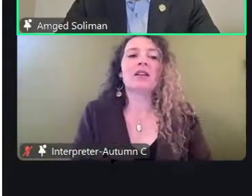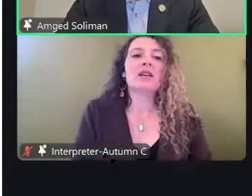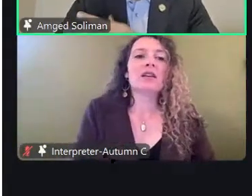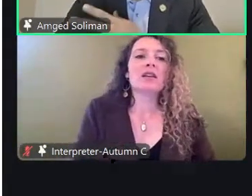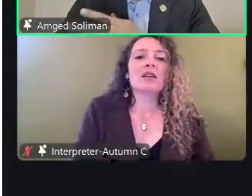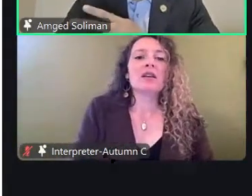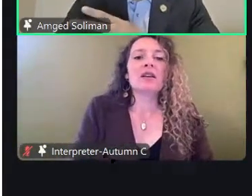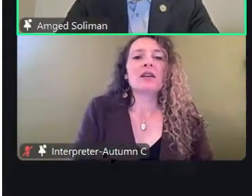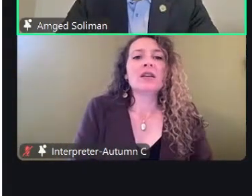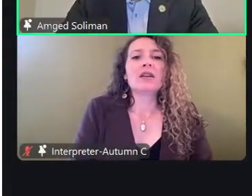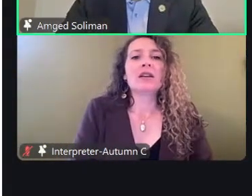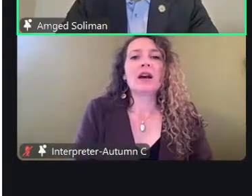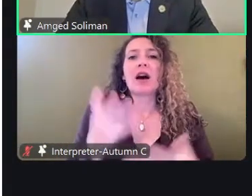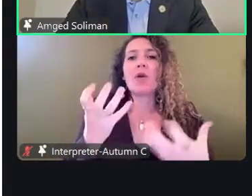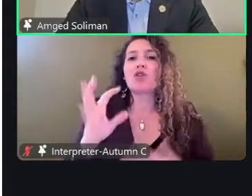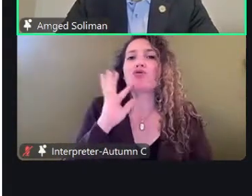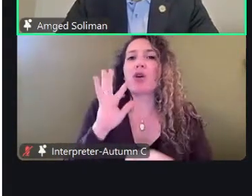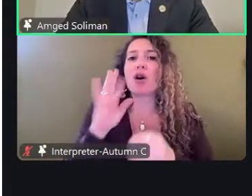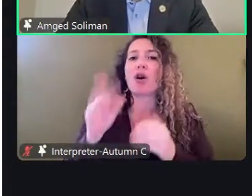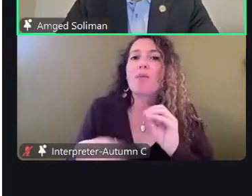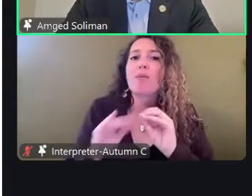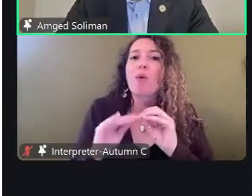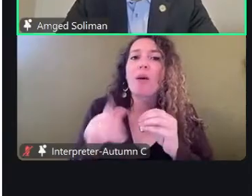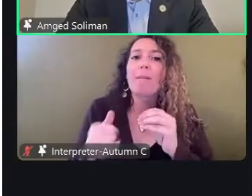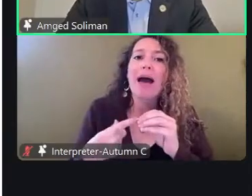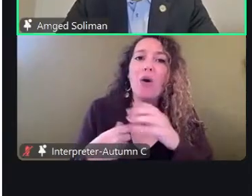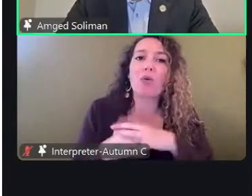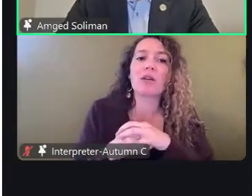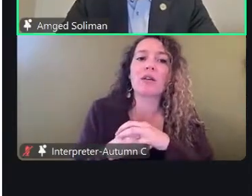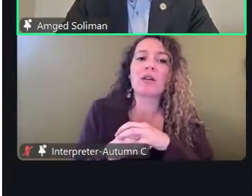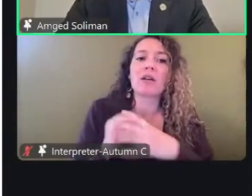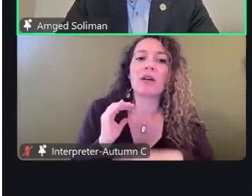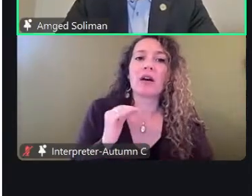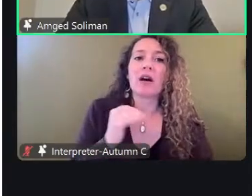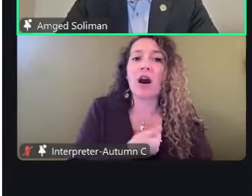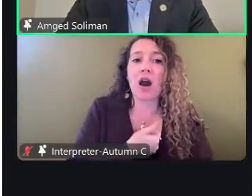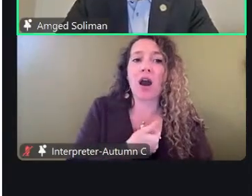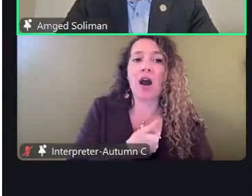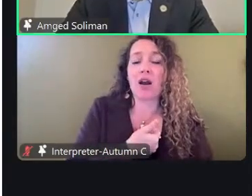I'd like to talk a little bit more uh about our component number three of our framework,